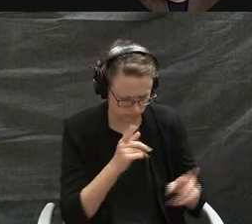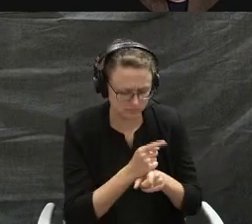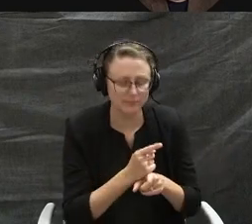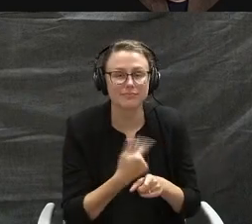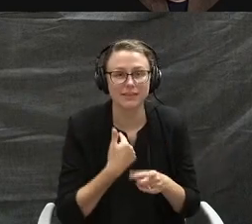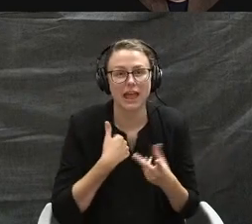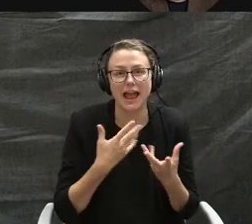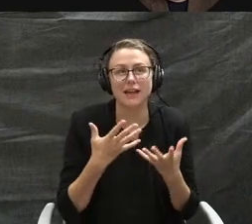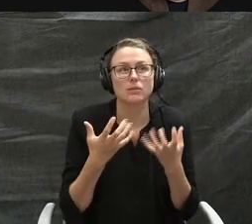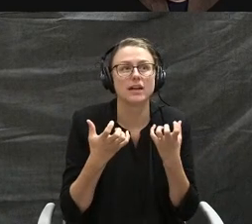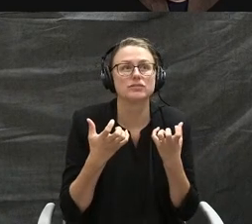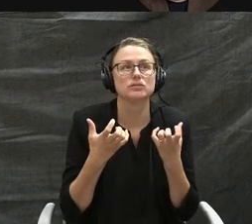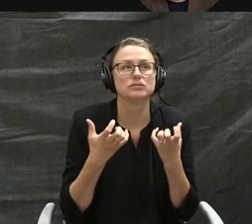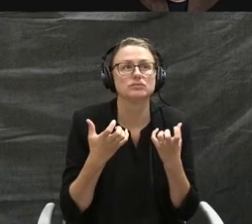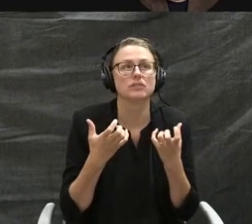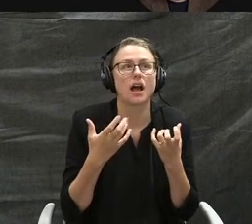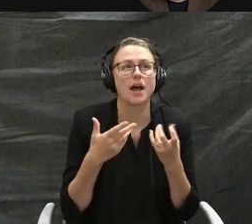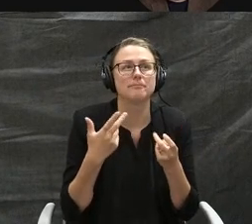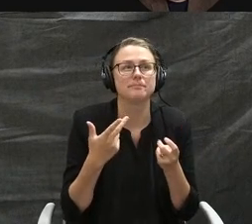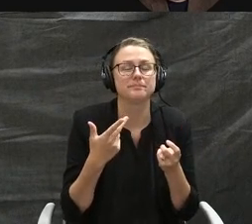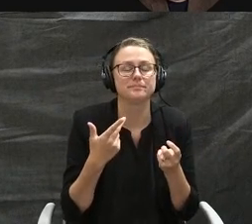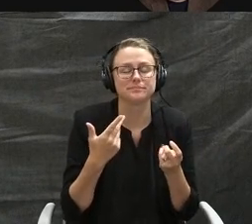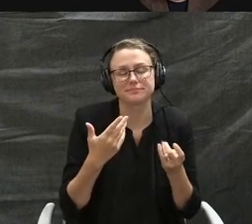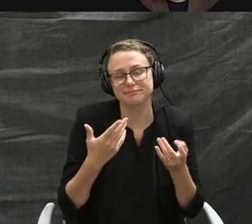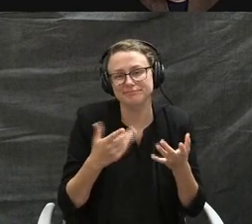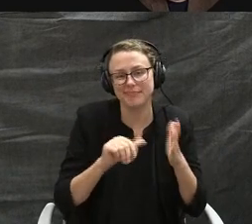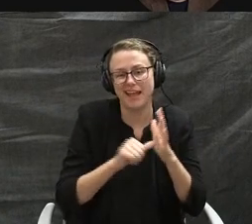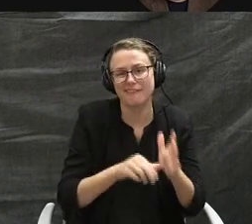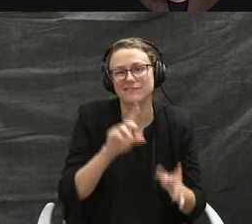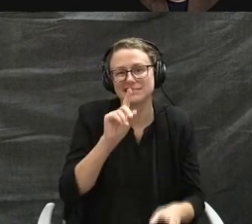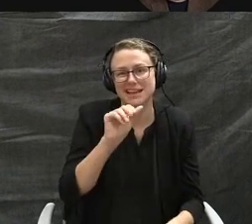echo Johns, uh, point from the The last one and just publicly